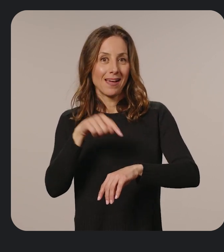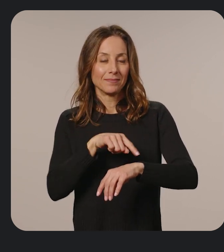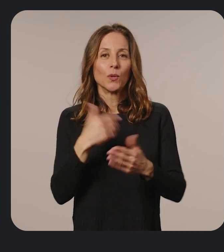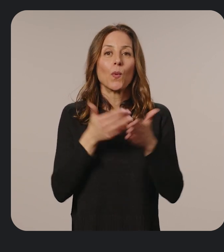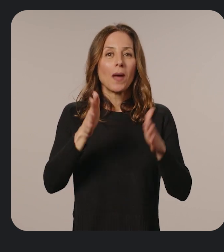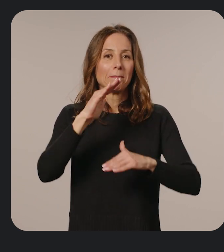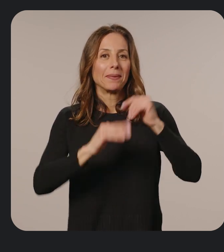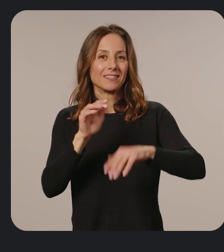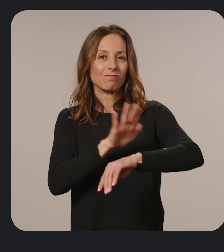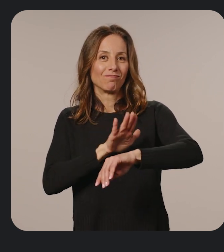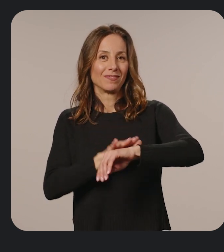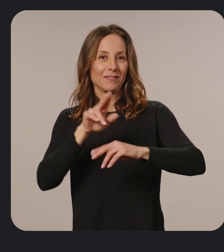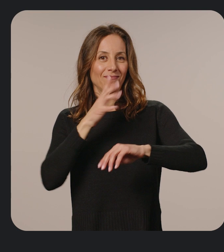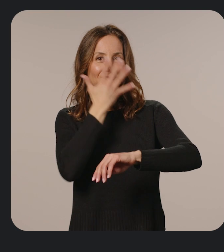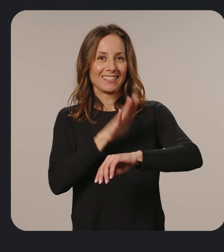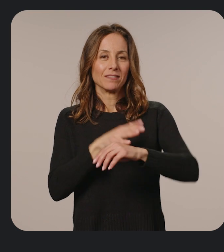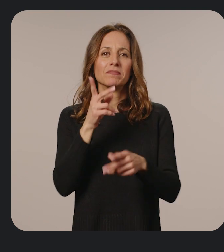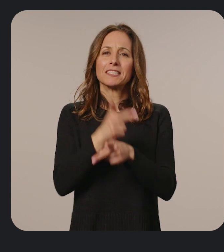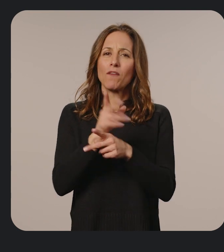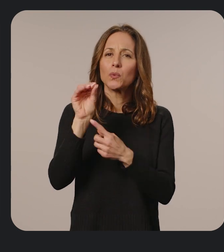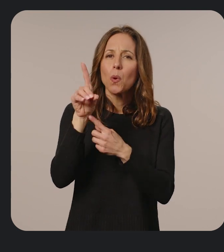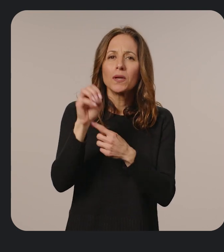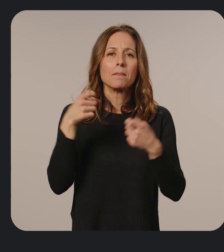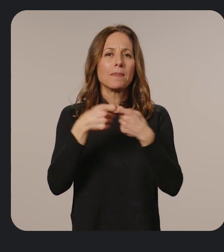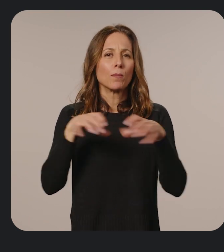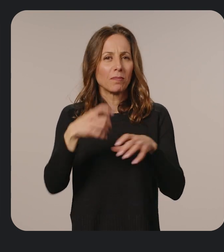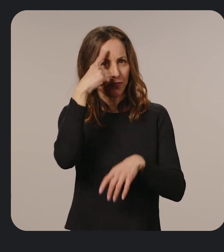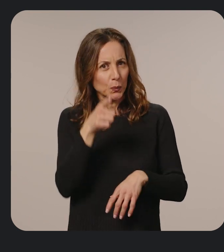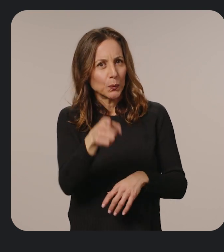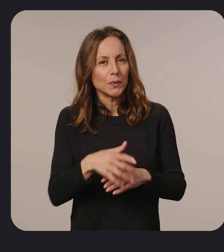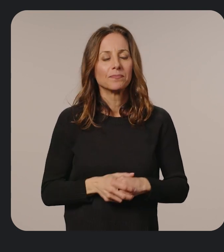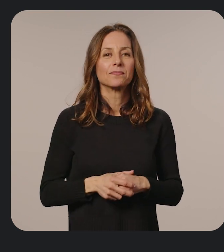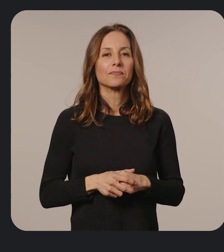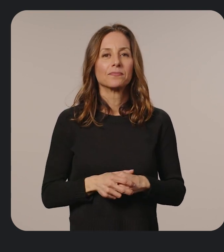to build watch faces for Wear OS, which takes care of code optimizations and battery performance for you.